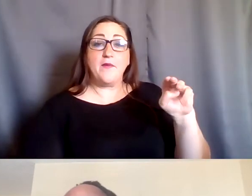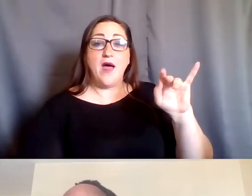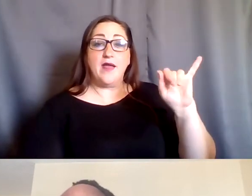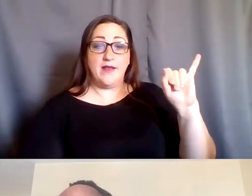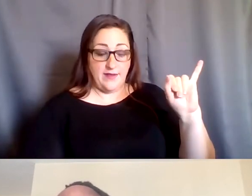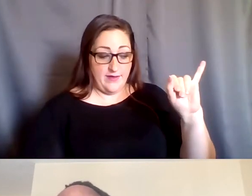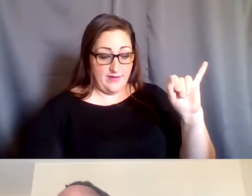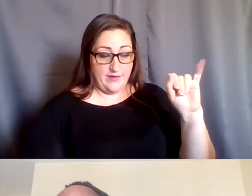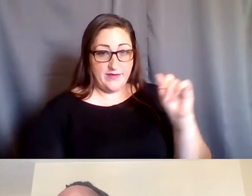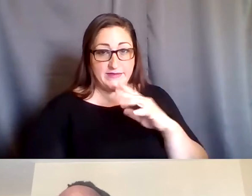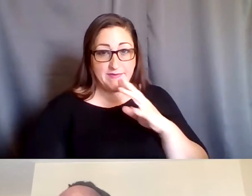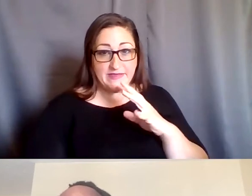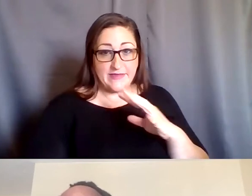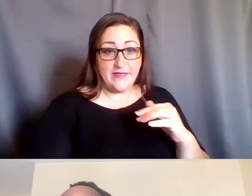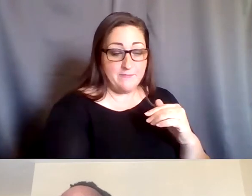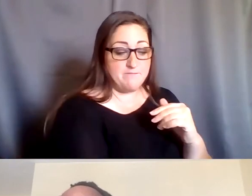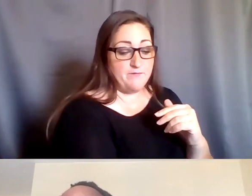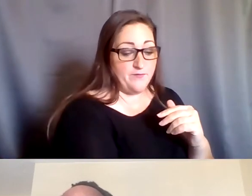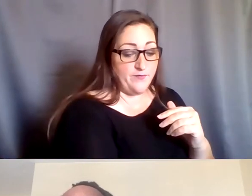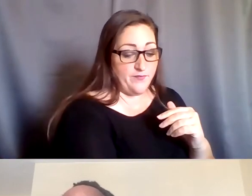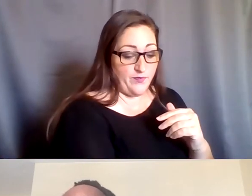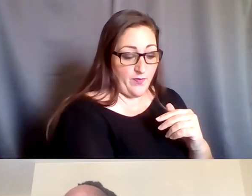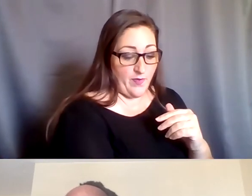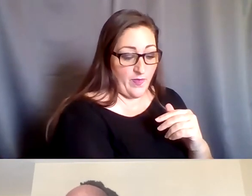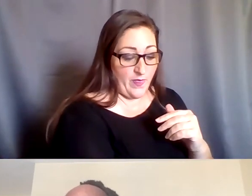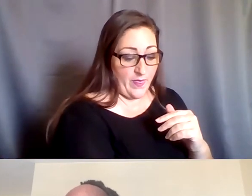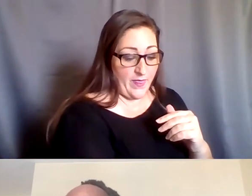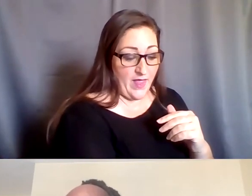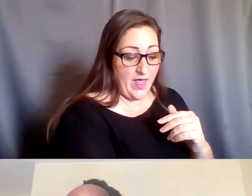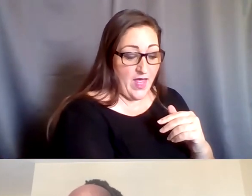One of the ways in which we have to approach voting is knowing the ways